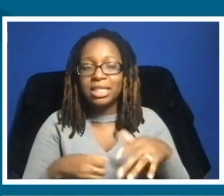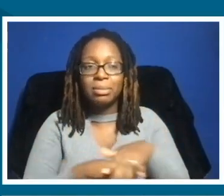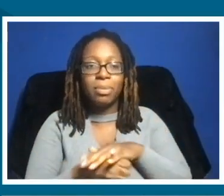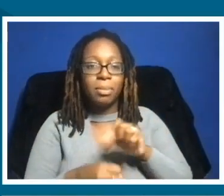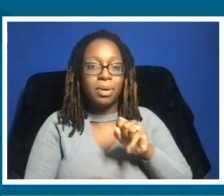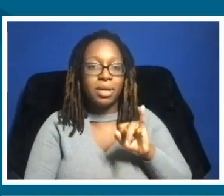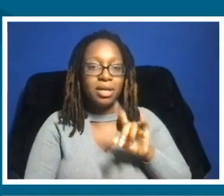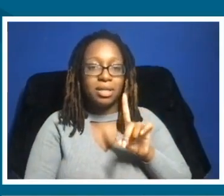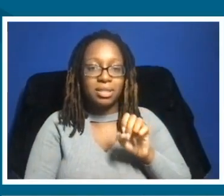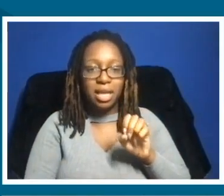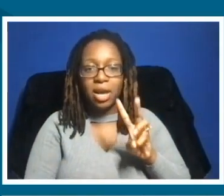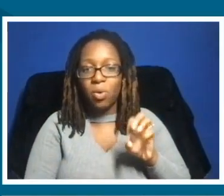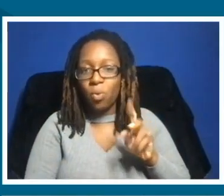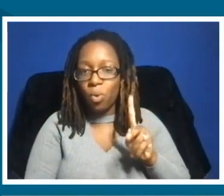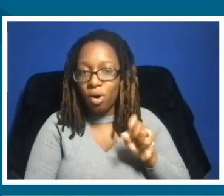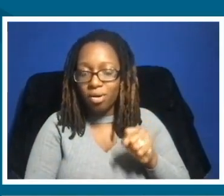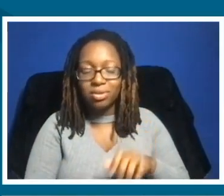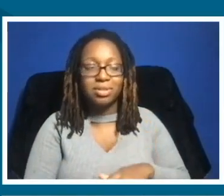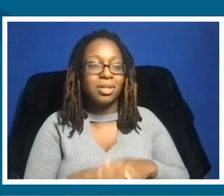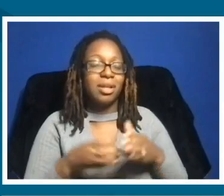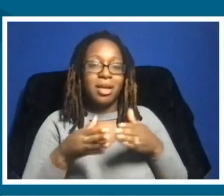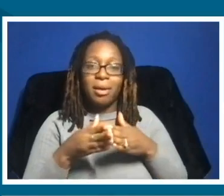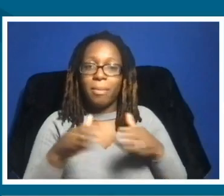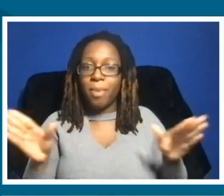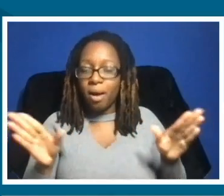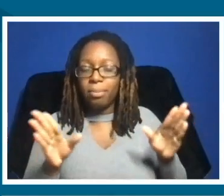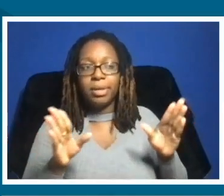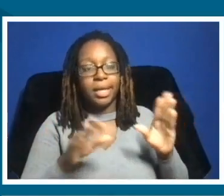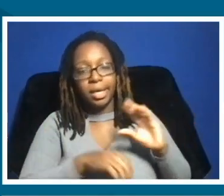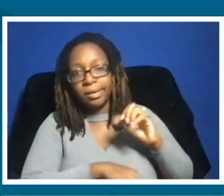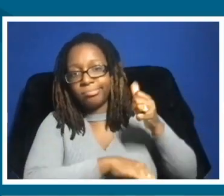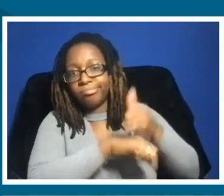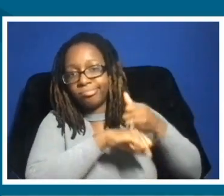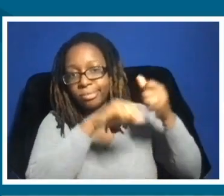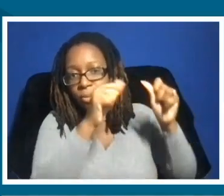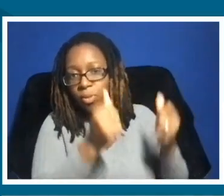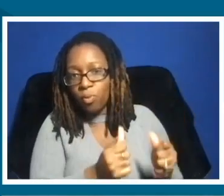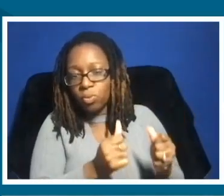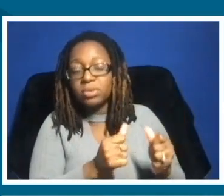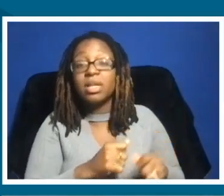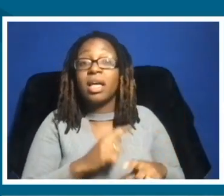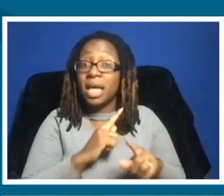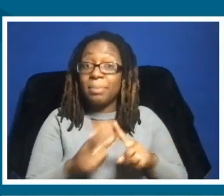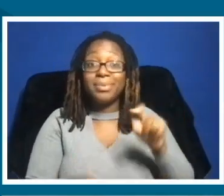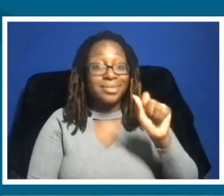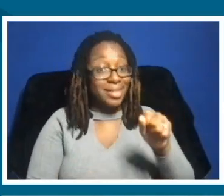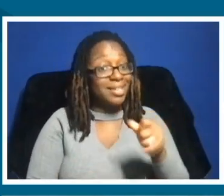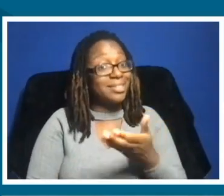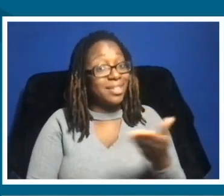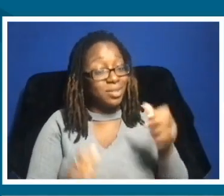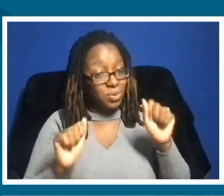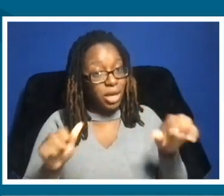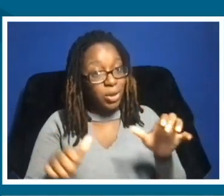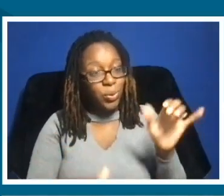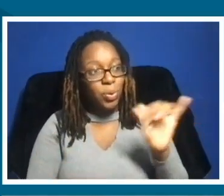that but um like legally like there are things that you can do like projections